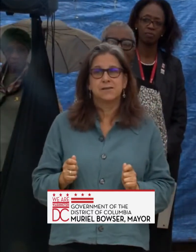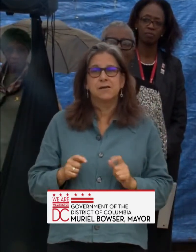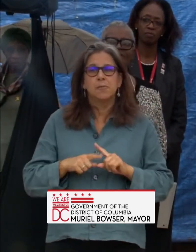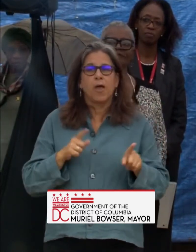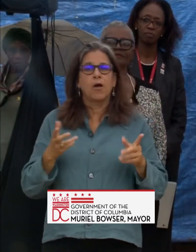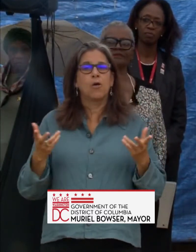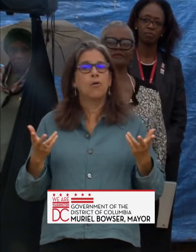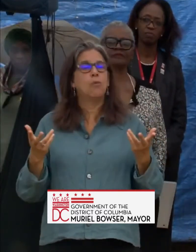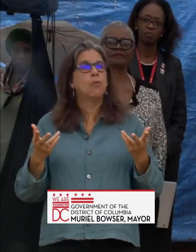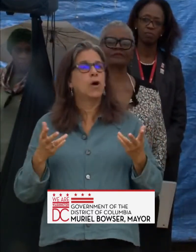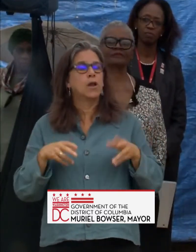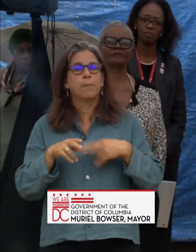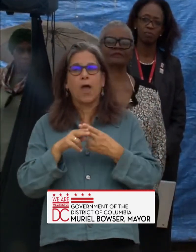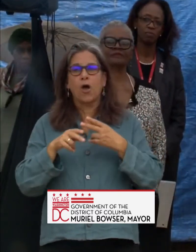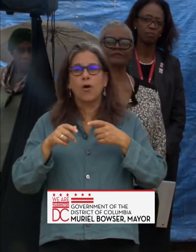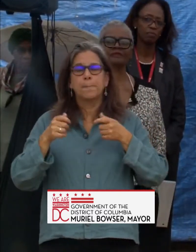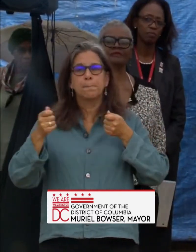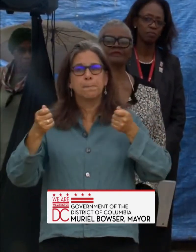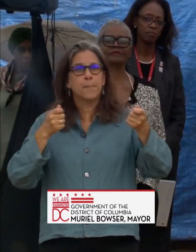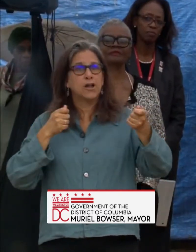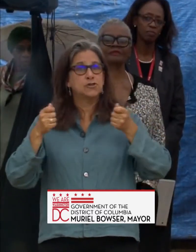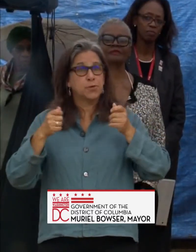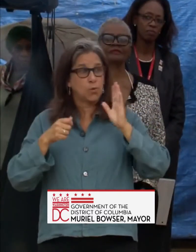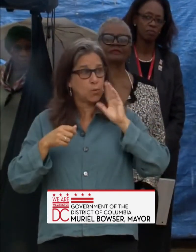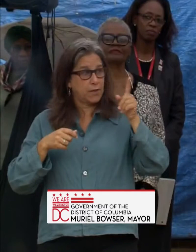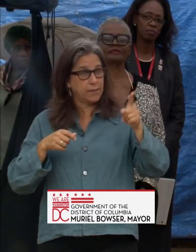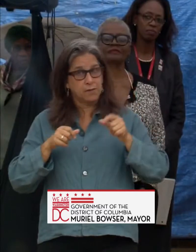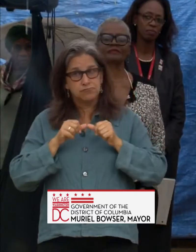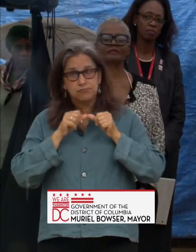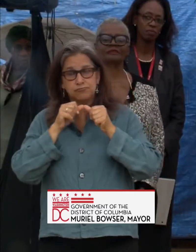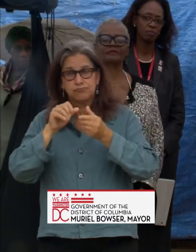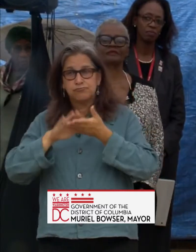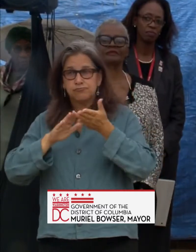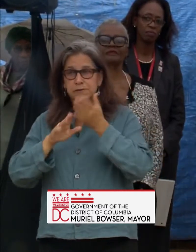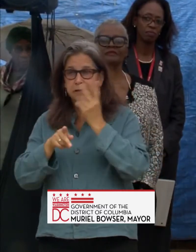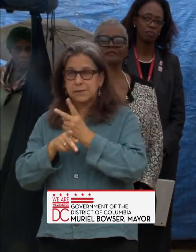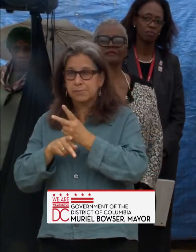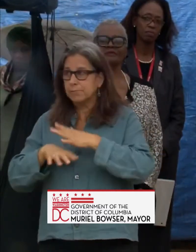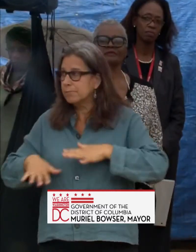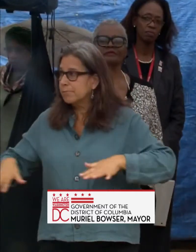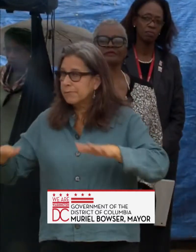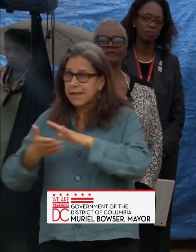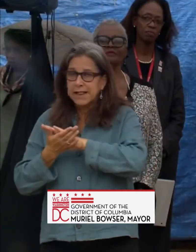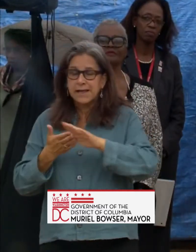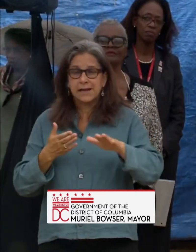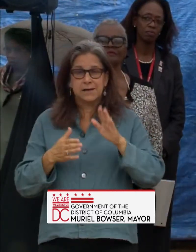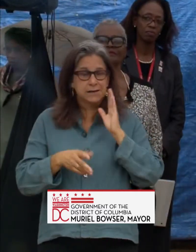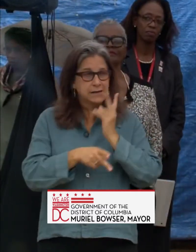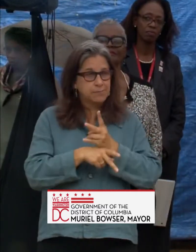ITS CLEANLINESS TO ACCESSIBILITY, TO PUBLIC SAFETY. ARE YOU TELLING THE FOLKS HERE THIS BUILDING WILL BE TREATED